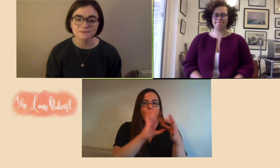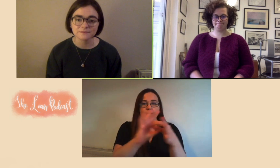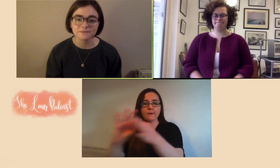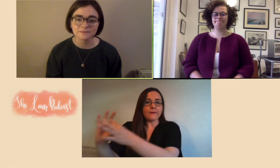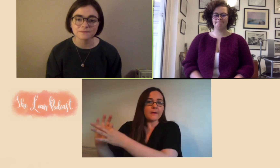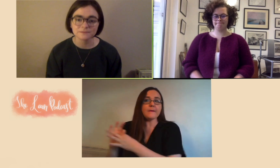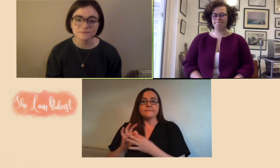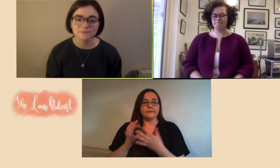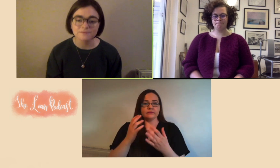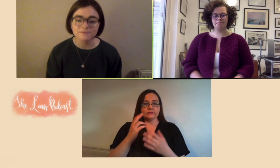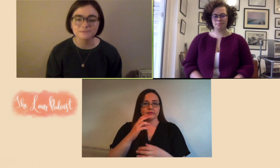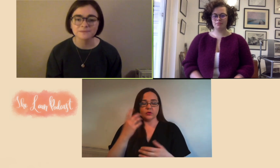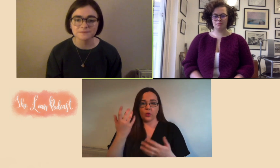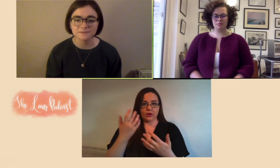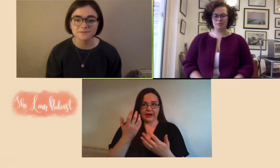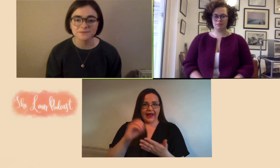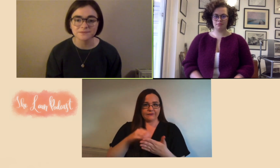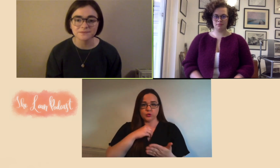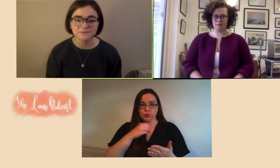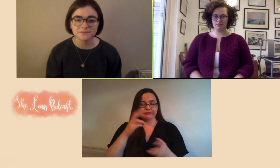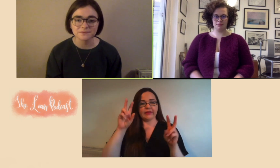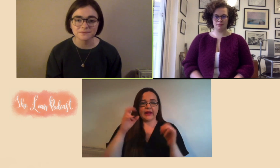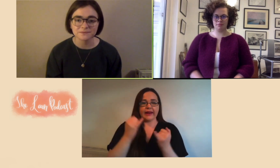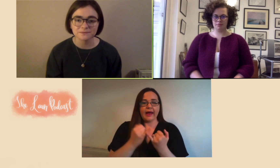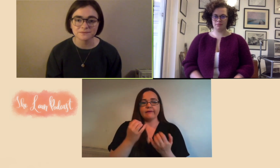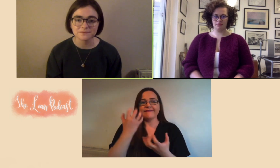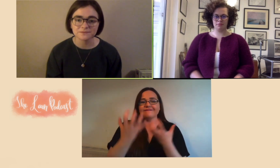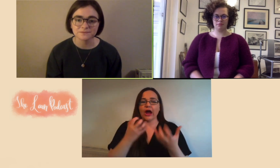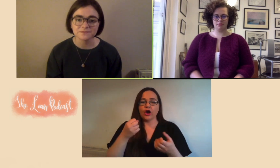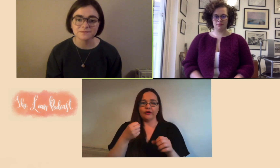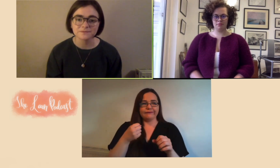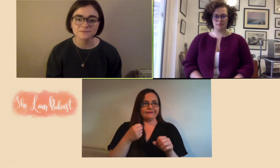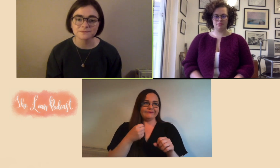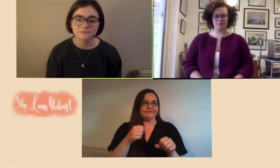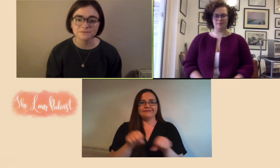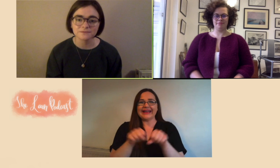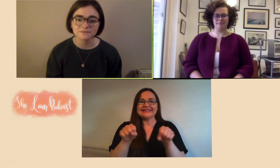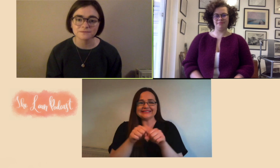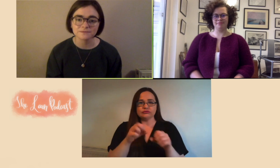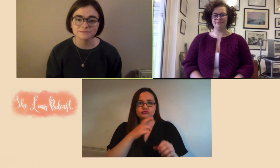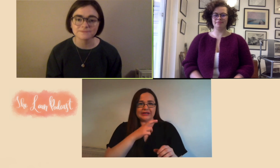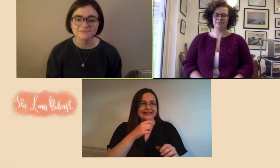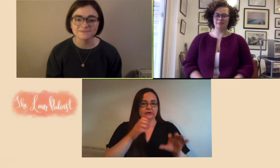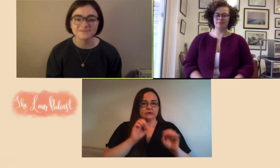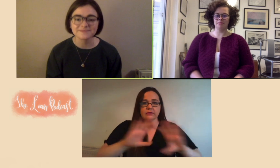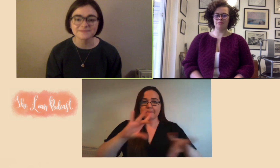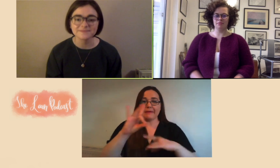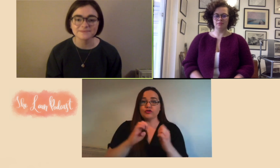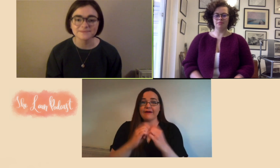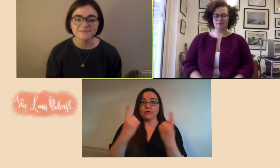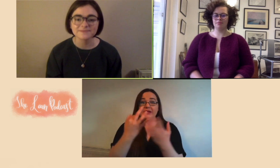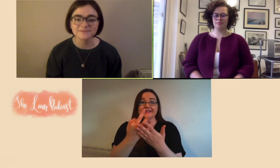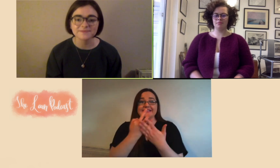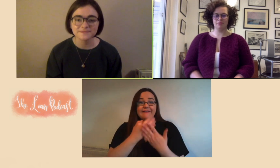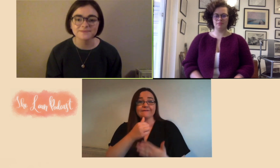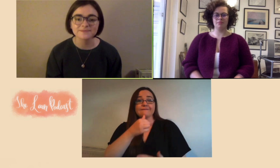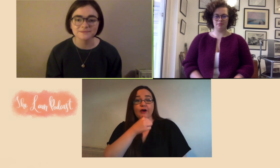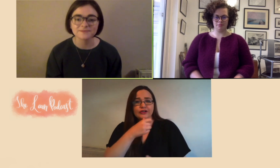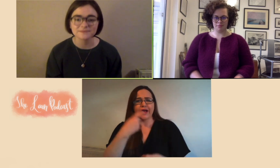everyone was working from home, I think we almost went into like a firefighting mode where we were just making sure everyone's safe